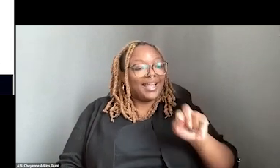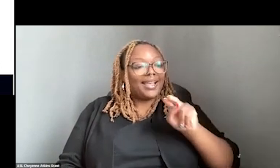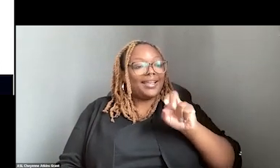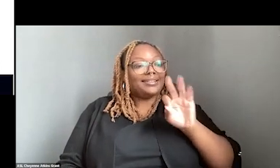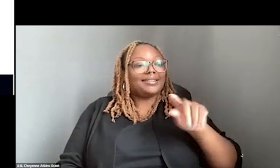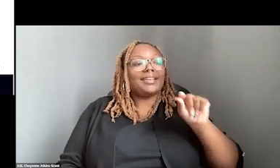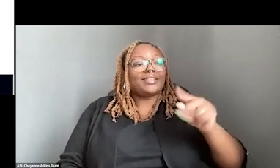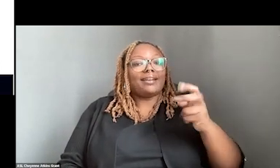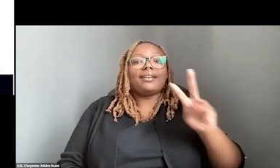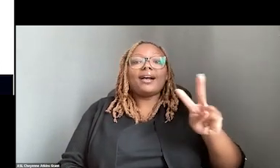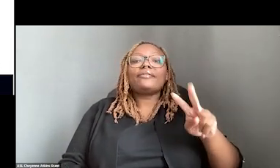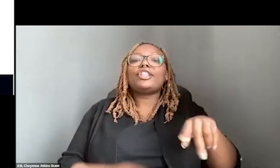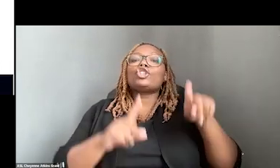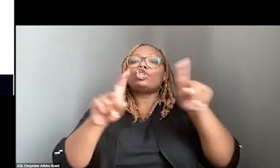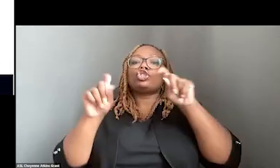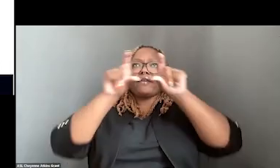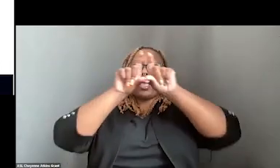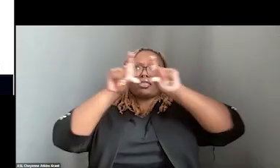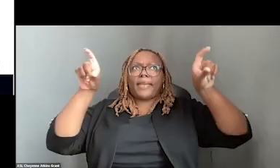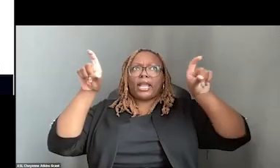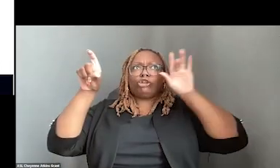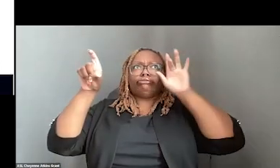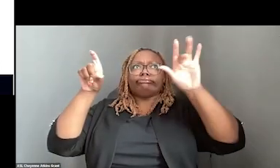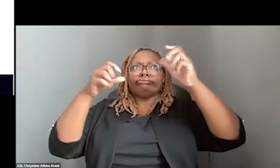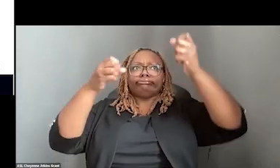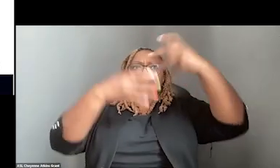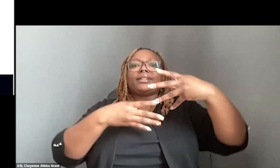It's under a -- a banner and you can provide your feedback to NSF there.